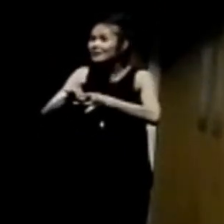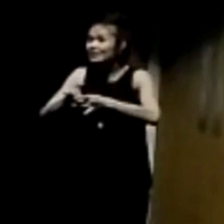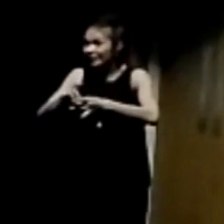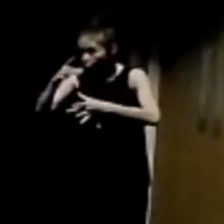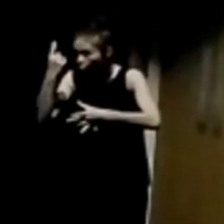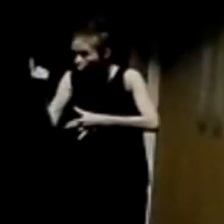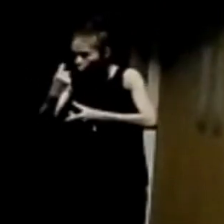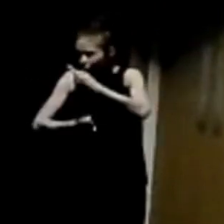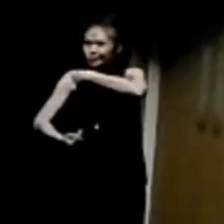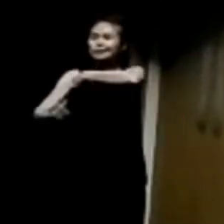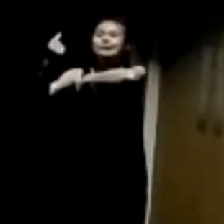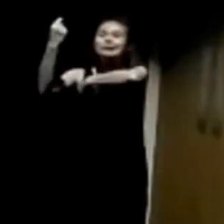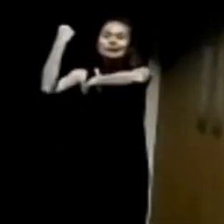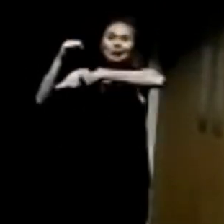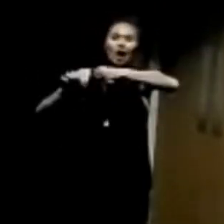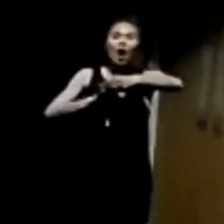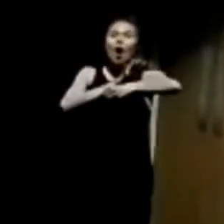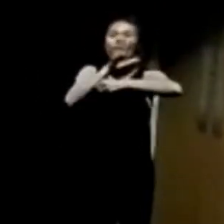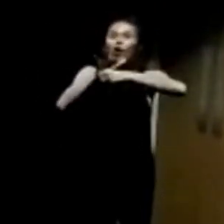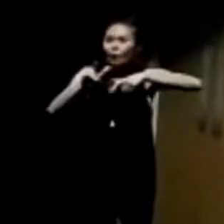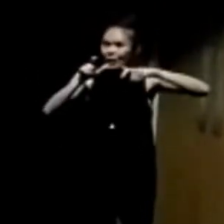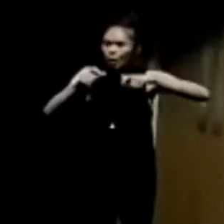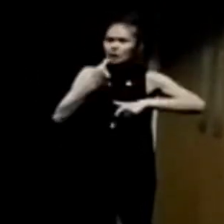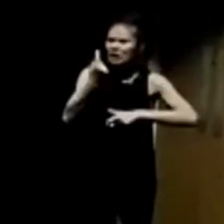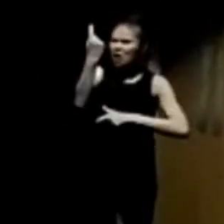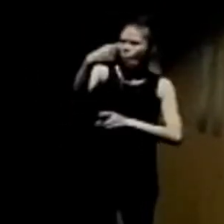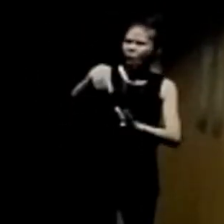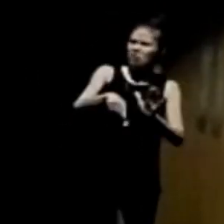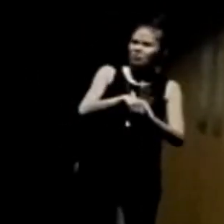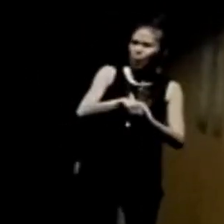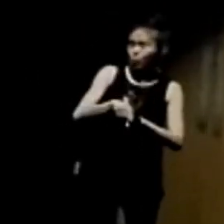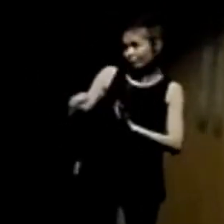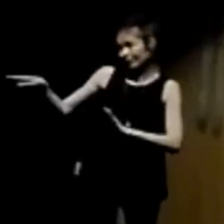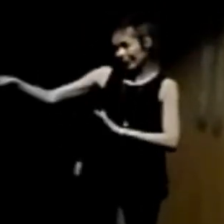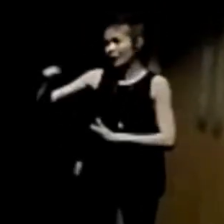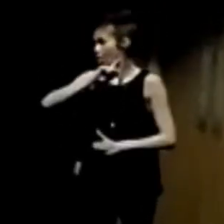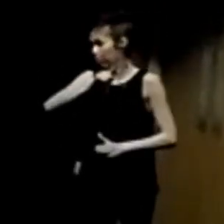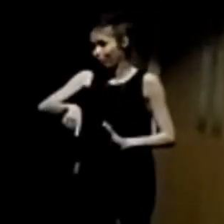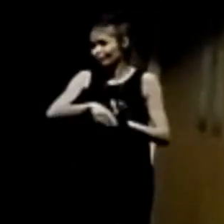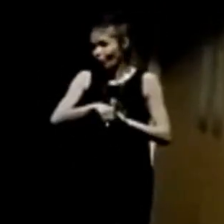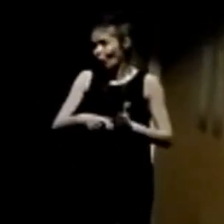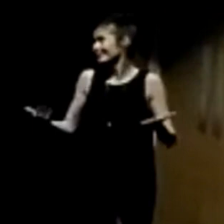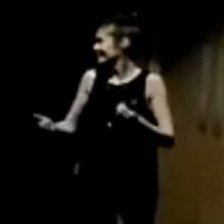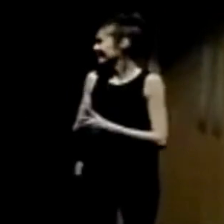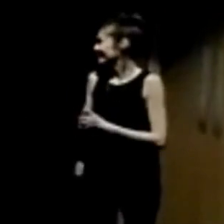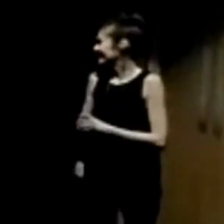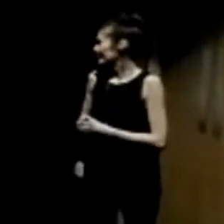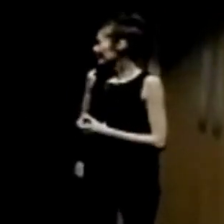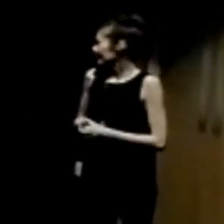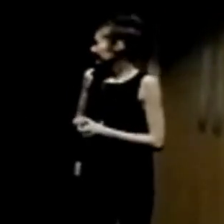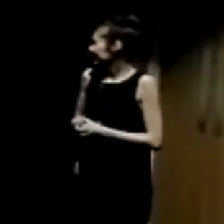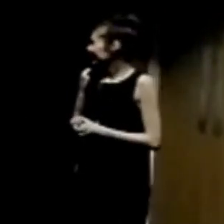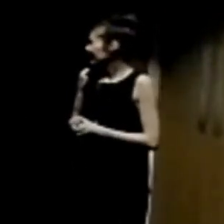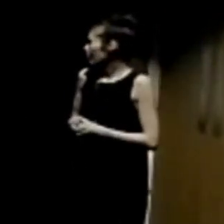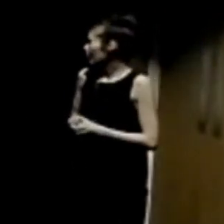Boris is interacting. LAUGHTER So, he's over there and it did slightly look like the eyes.